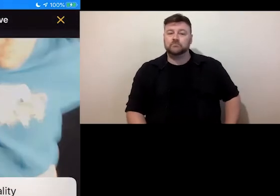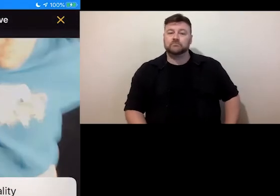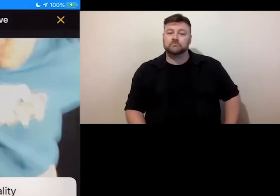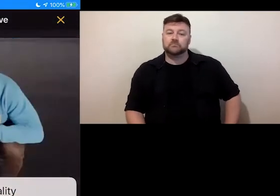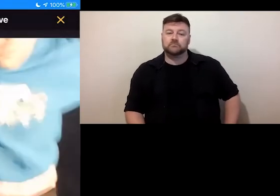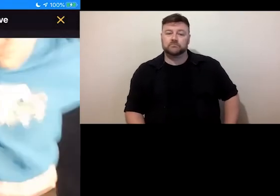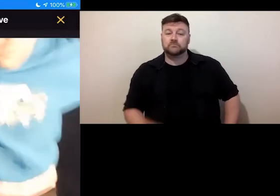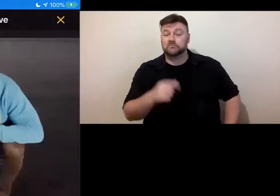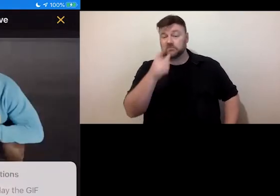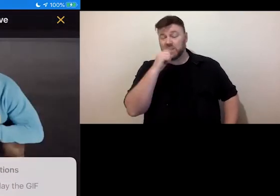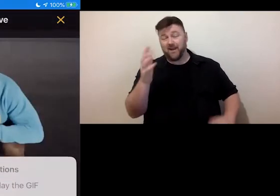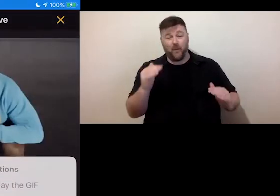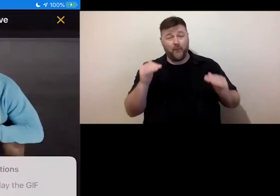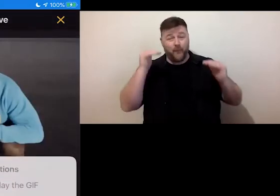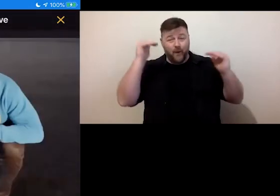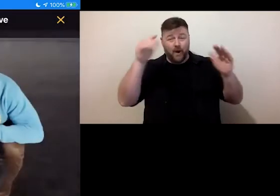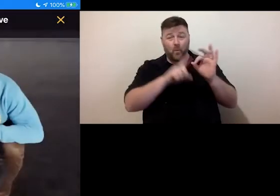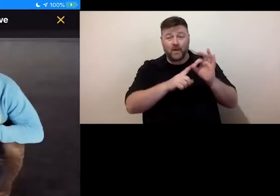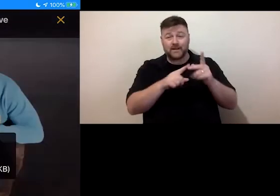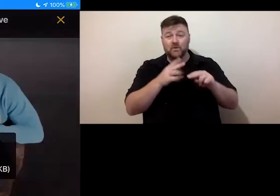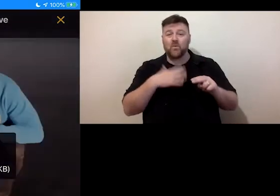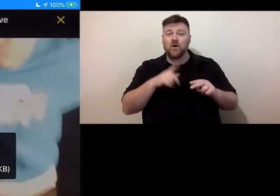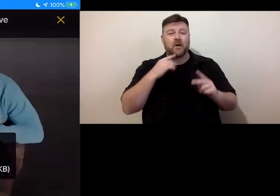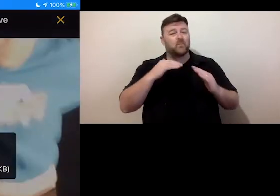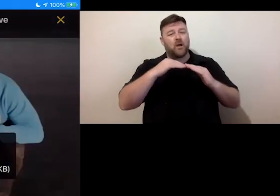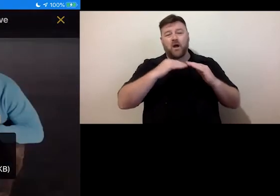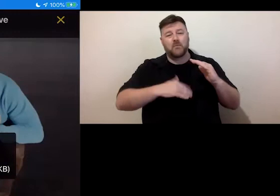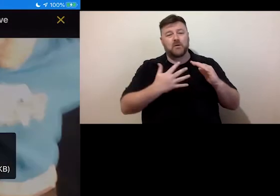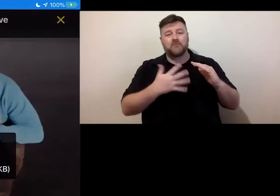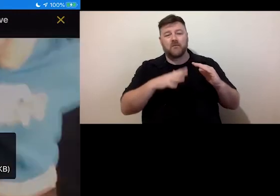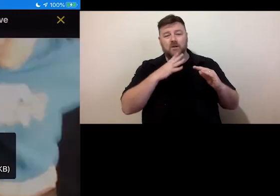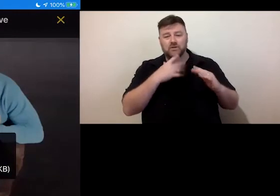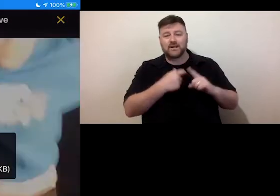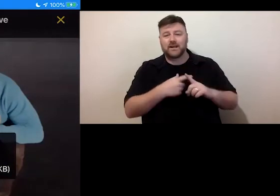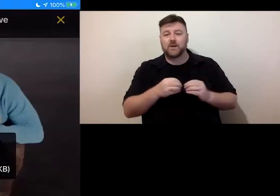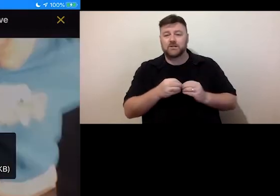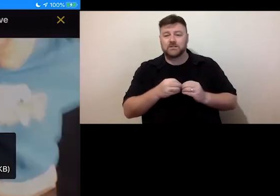as high as you can, but you want to stay below 500 kilobytes. If I said